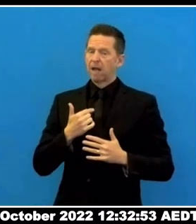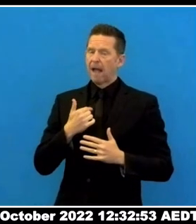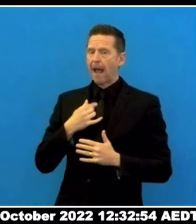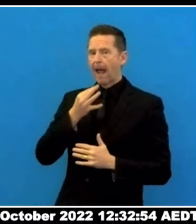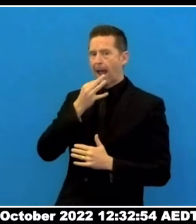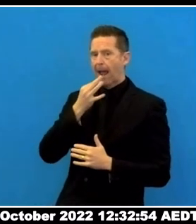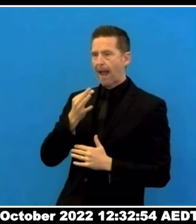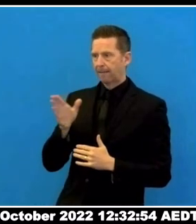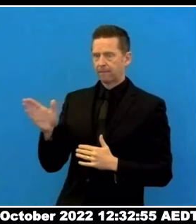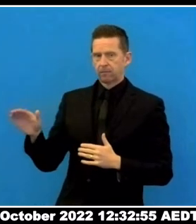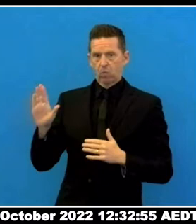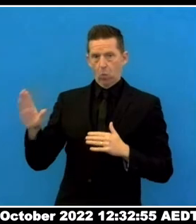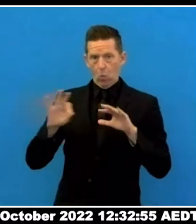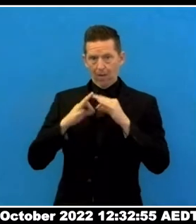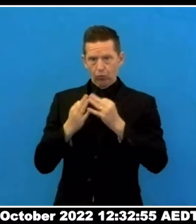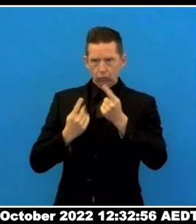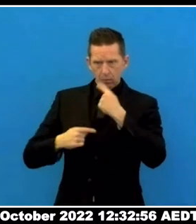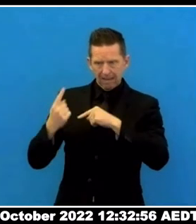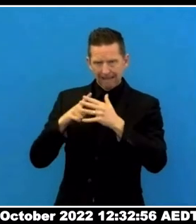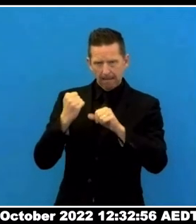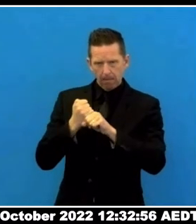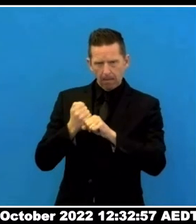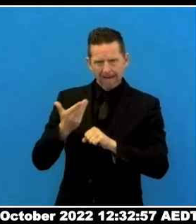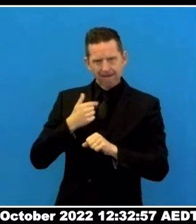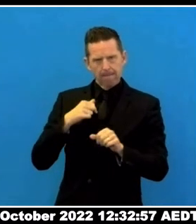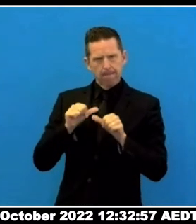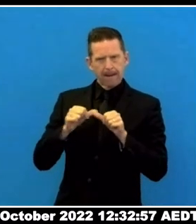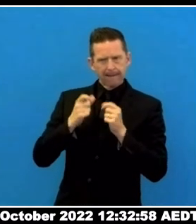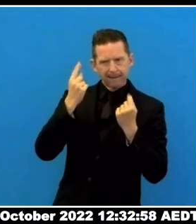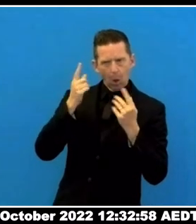so that we have a better understanding about the impact of trauma